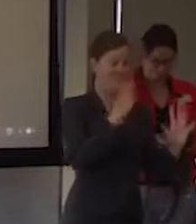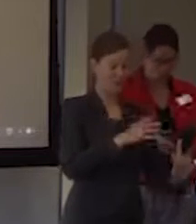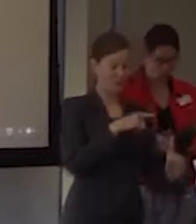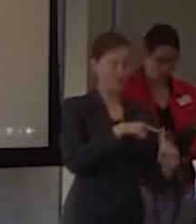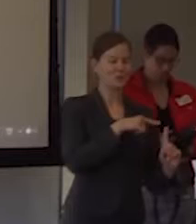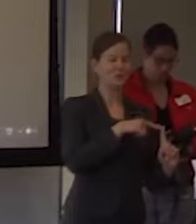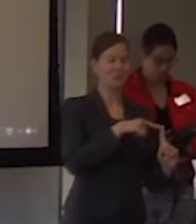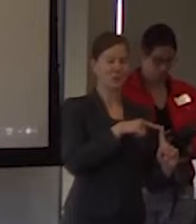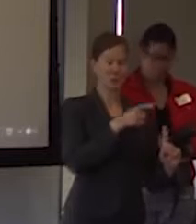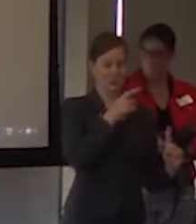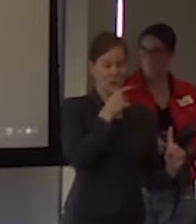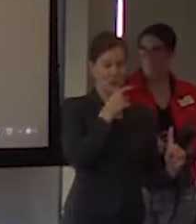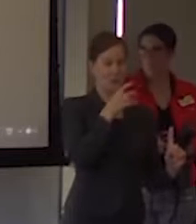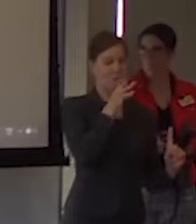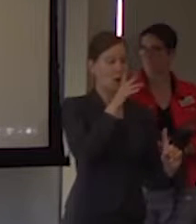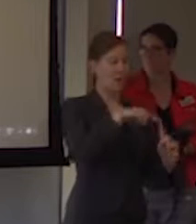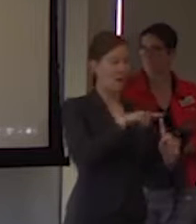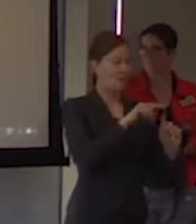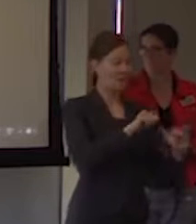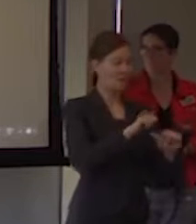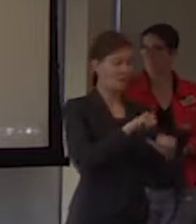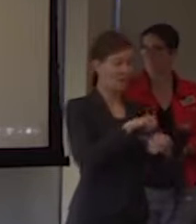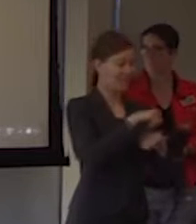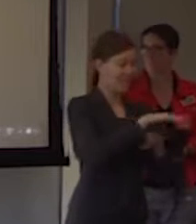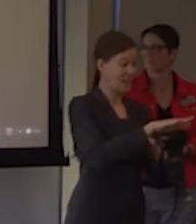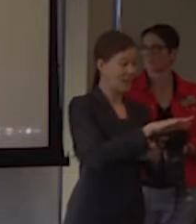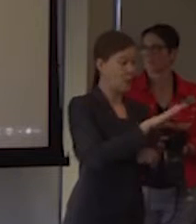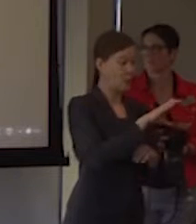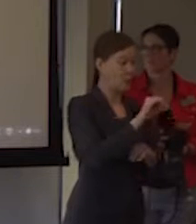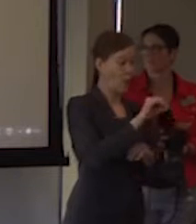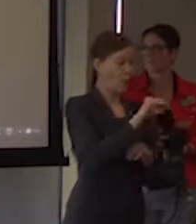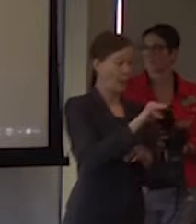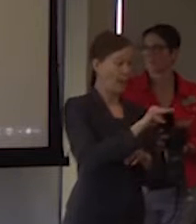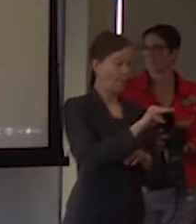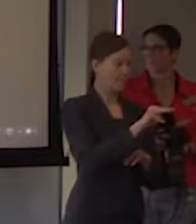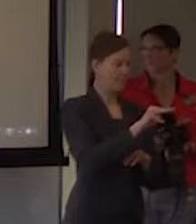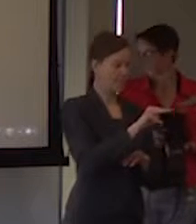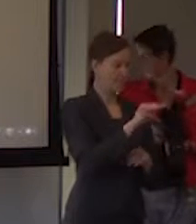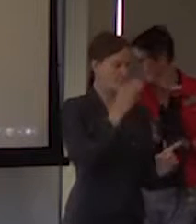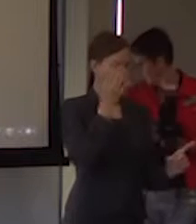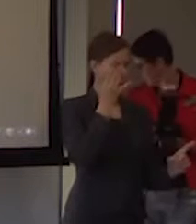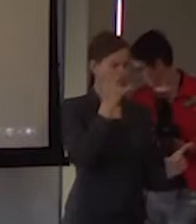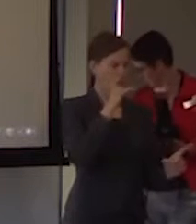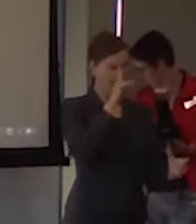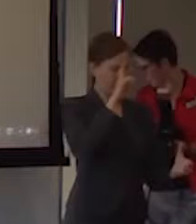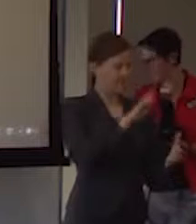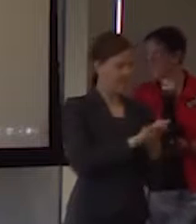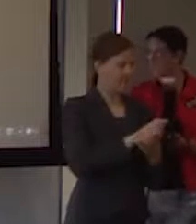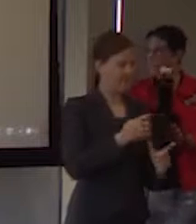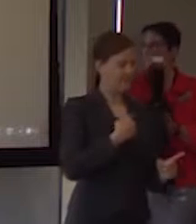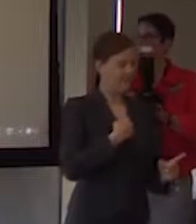who was talking about potentially sending me to COAM because he didn't believe me that the department